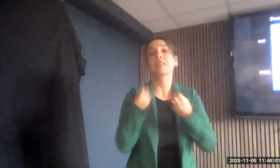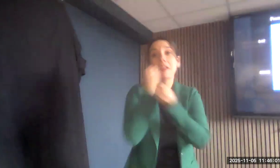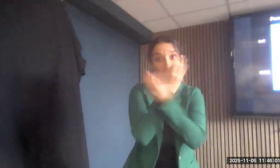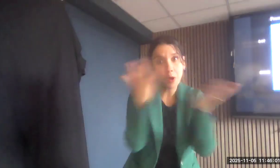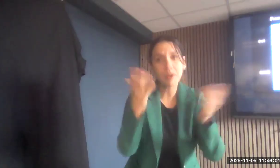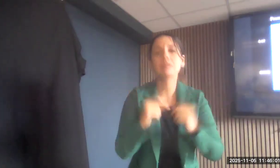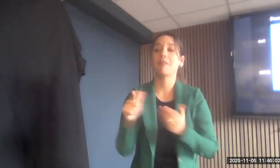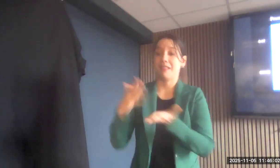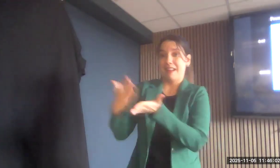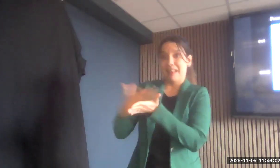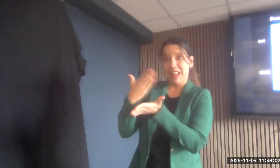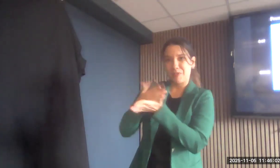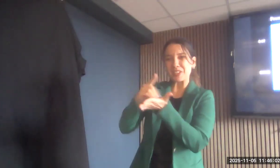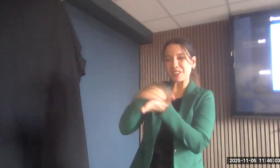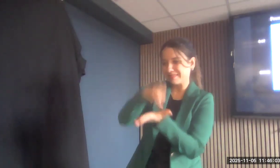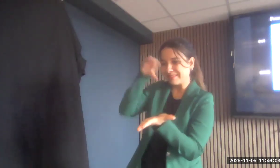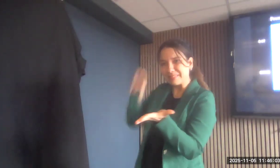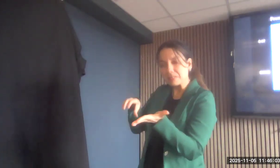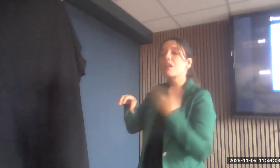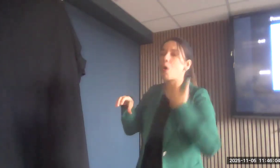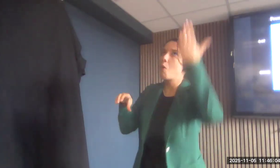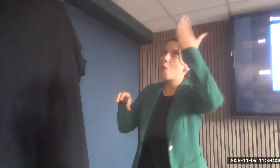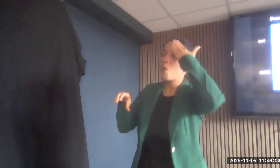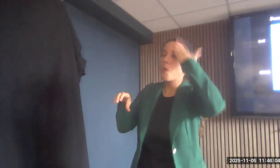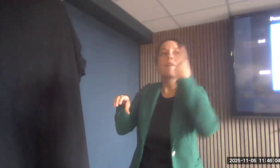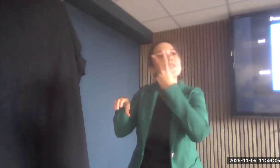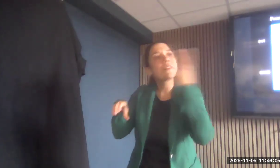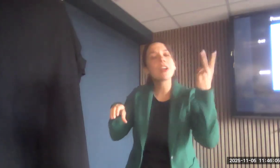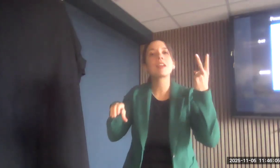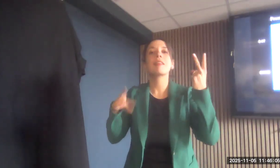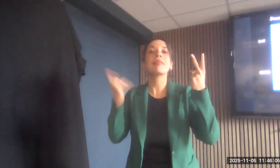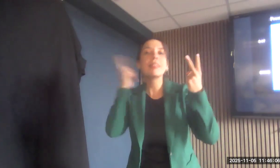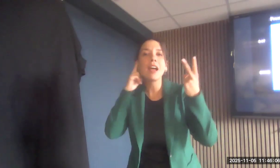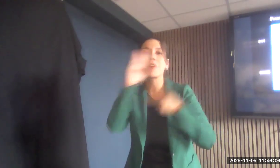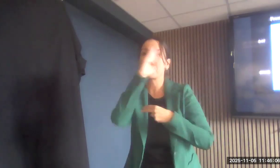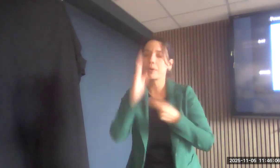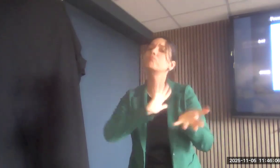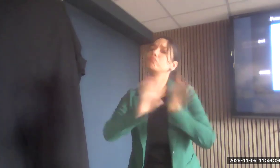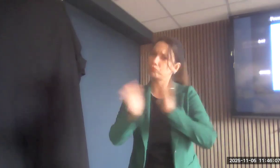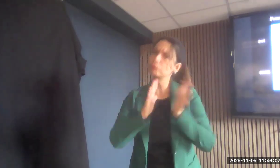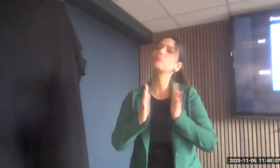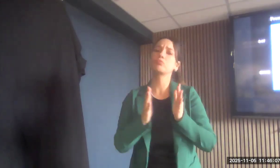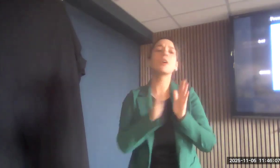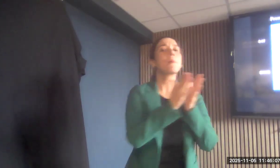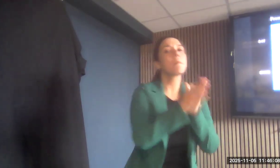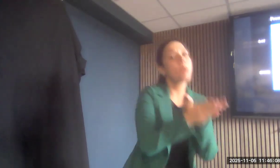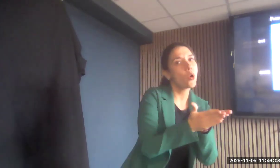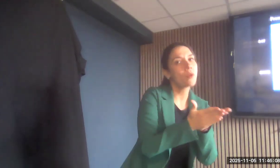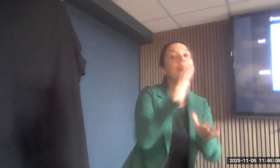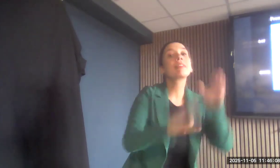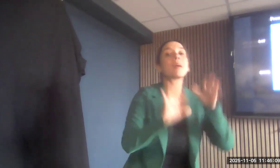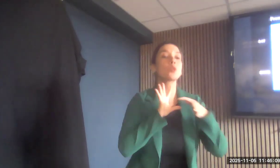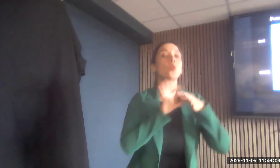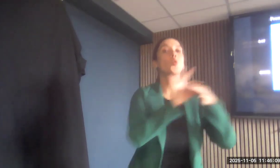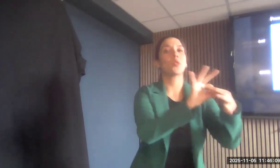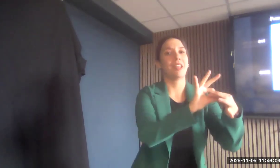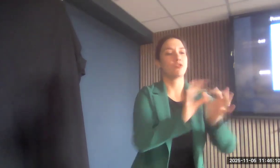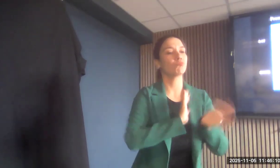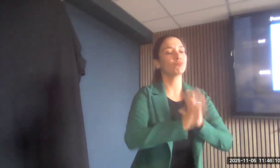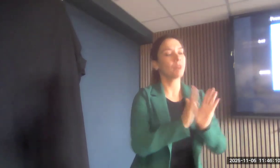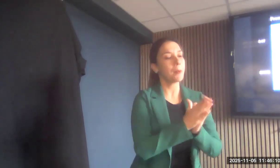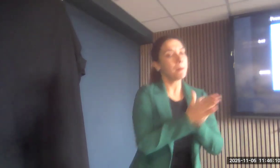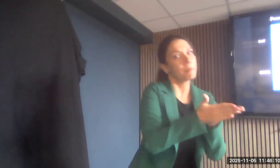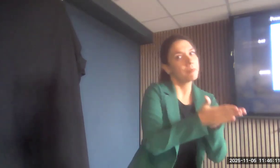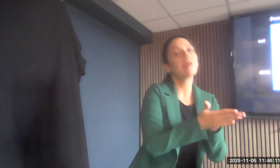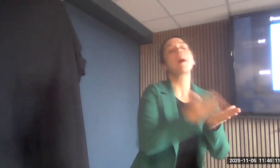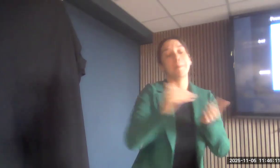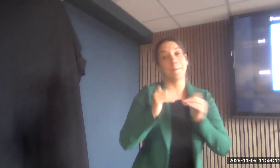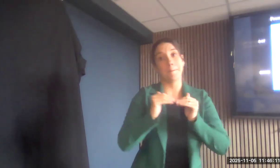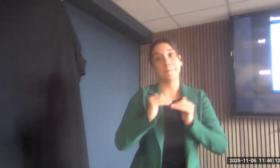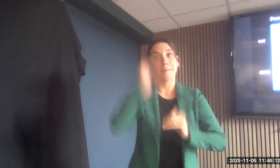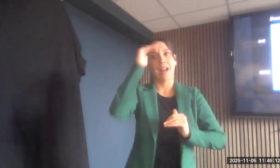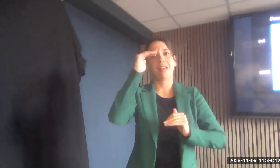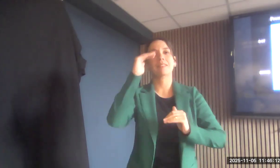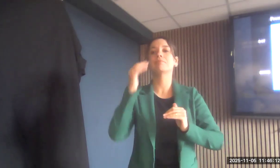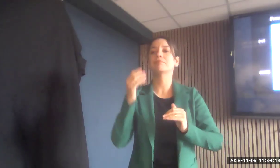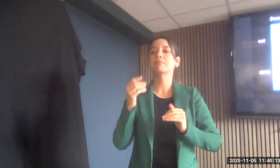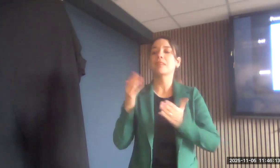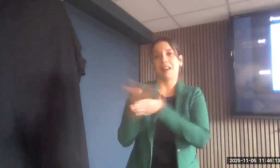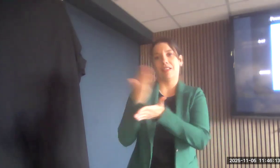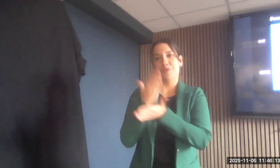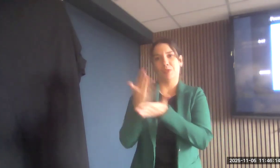where this sign changed, and the sign for BOOK certainly, was a borrowed sign and now developed into an independent Libras sign at some point.